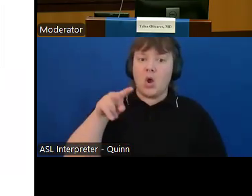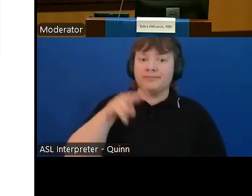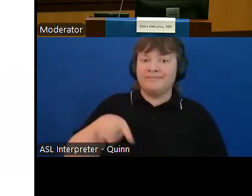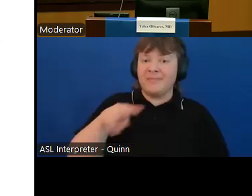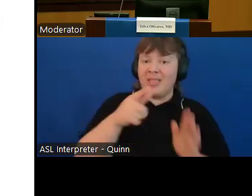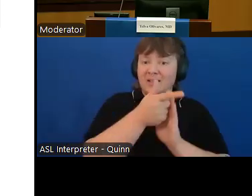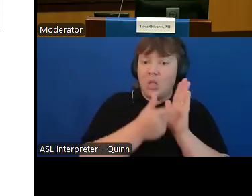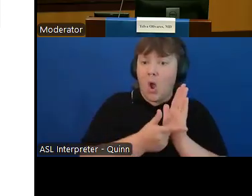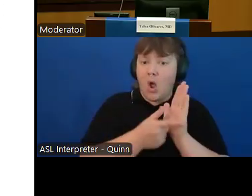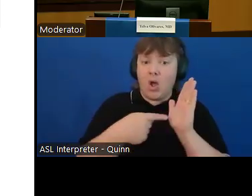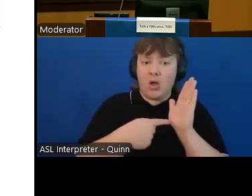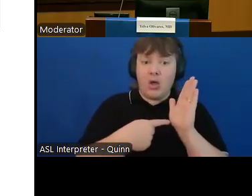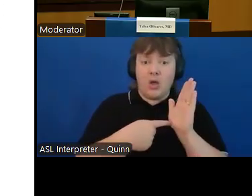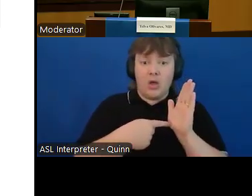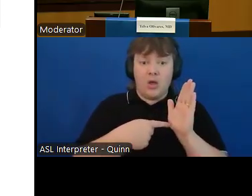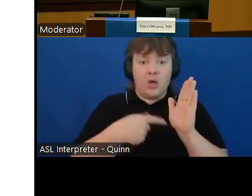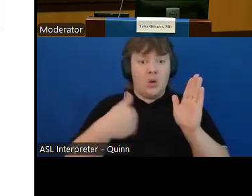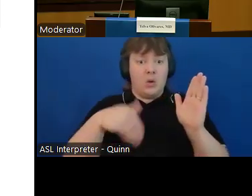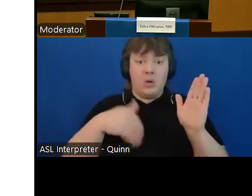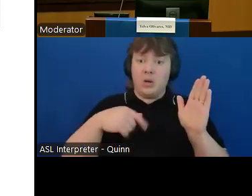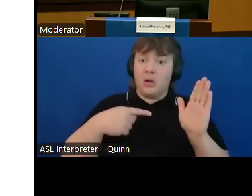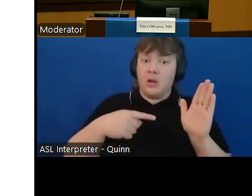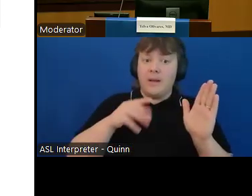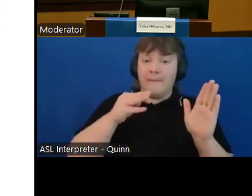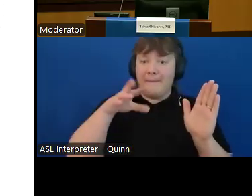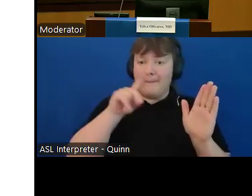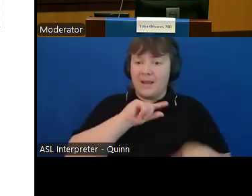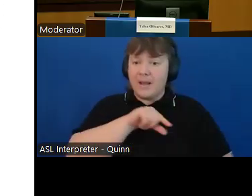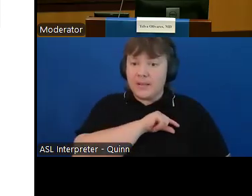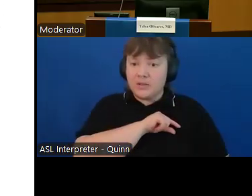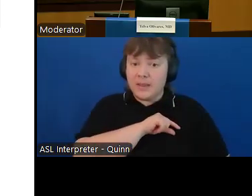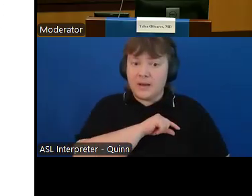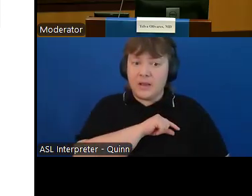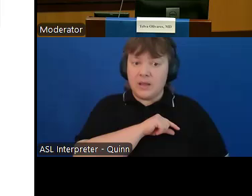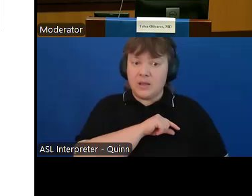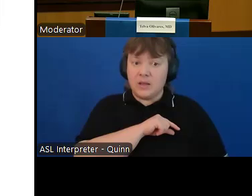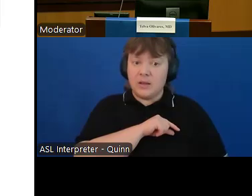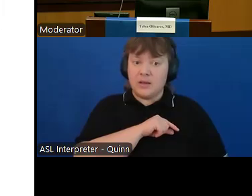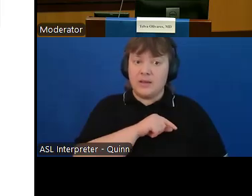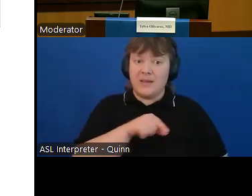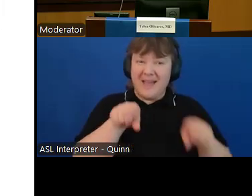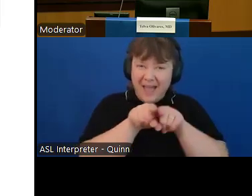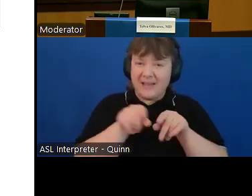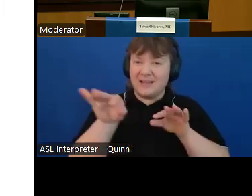everything. Looking at made eligibility based upon the law as the definition of a patient's